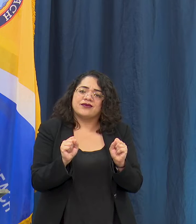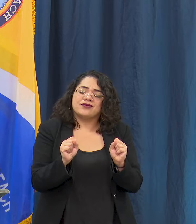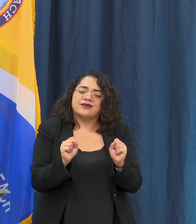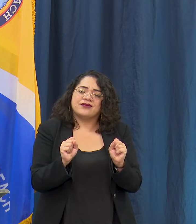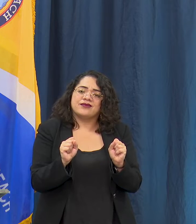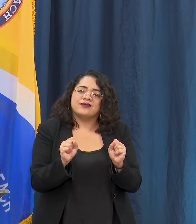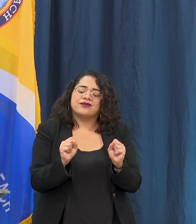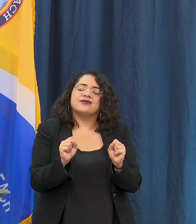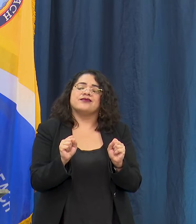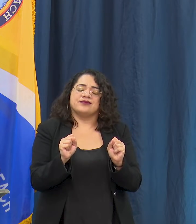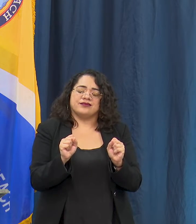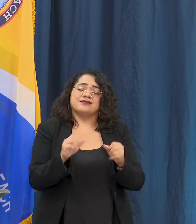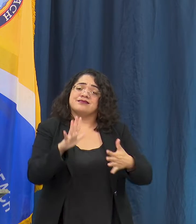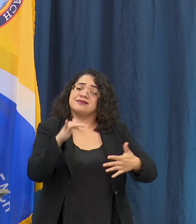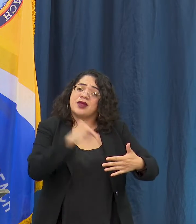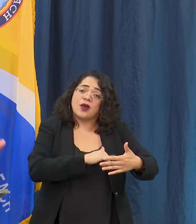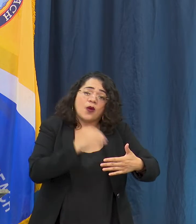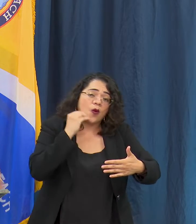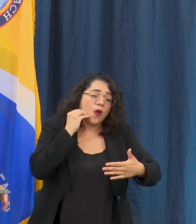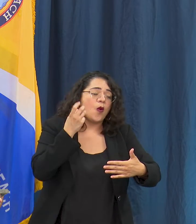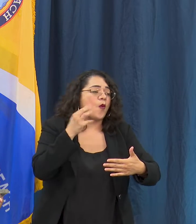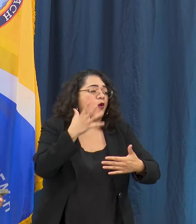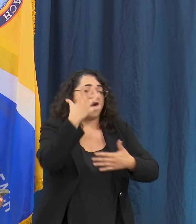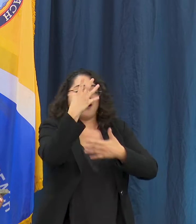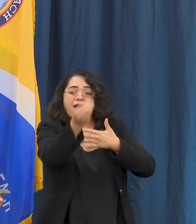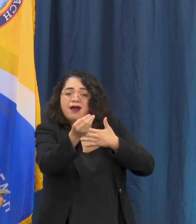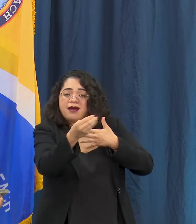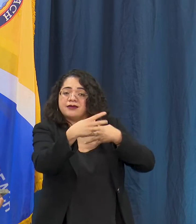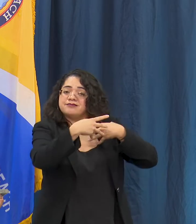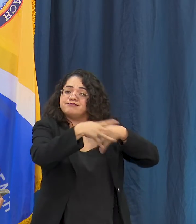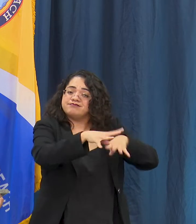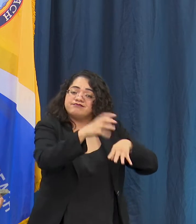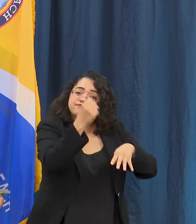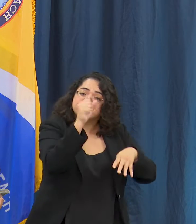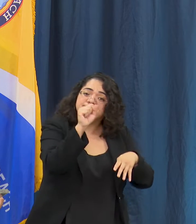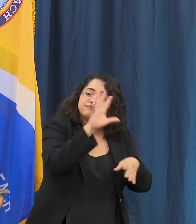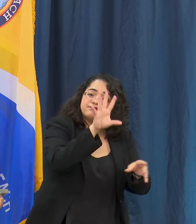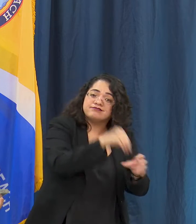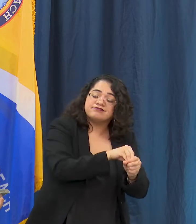care of yourself because of COVID-19, or whether you are participating in a